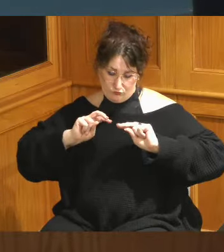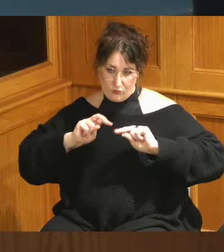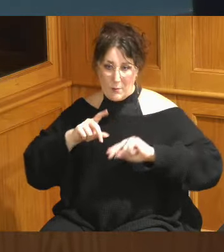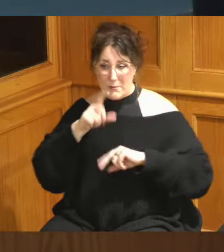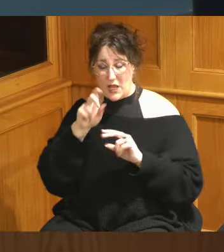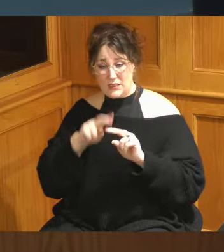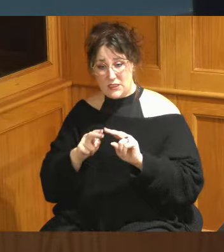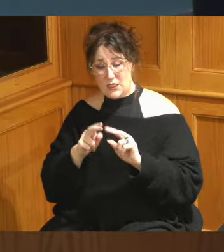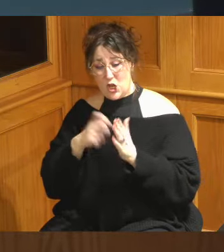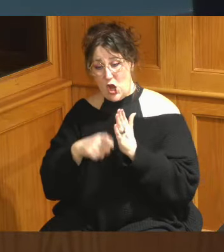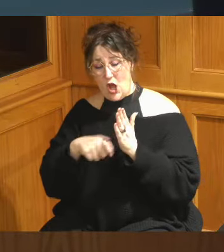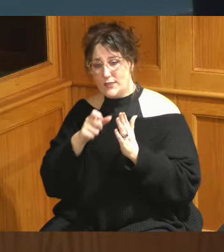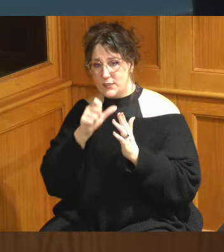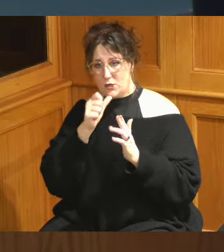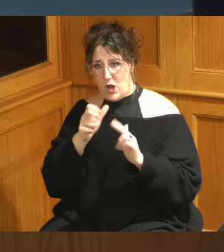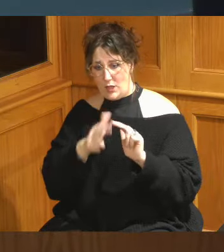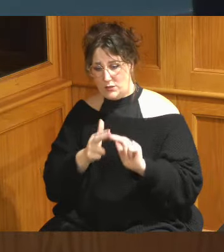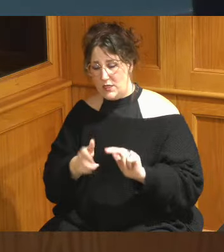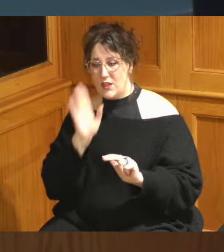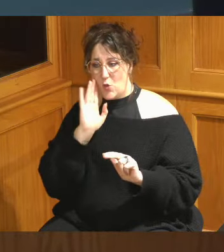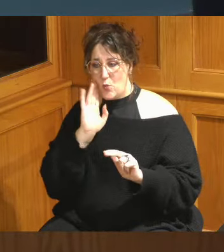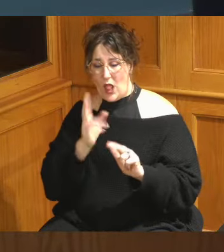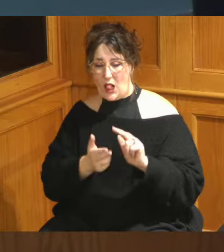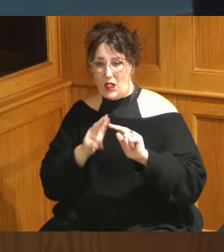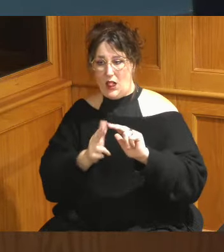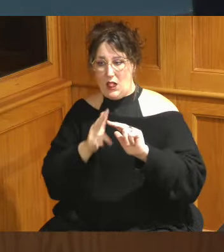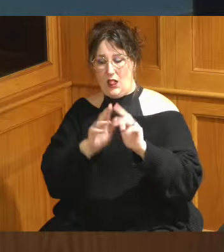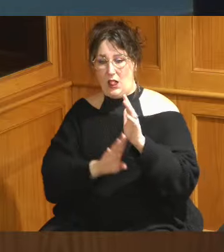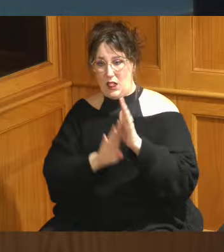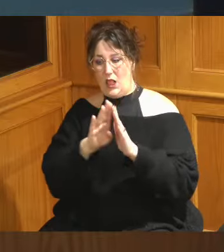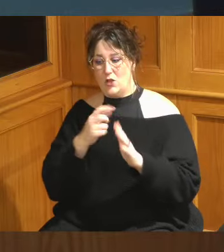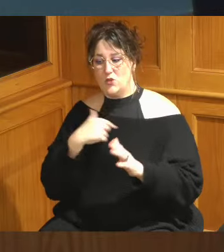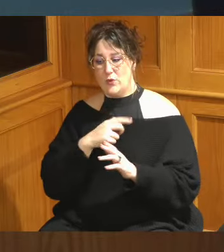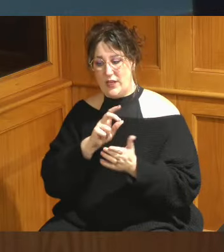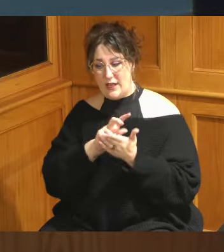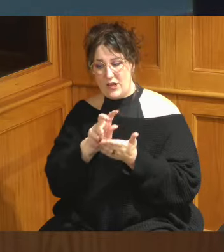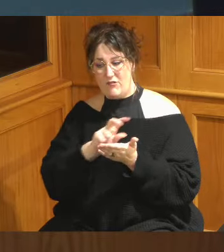down. the cost will continue to go up as we continue to invest in our workforce and the